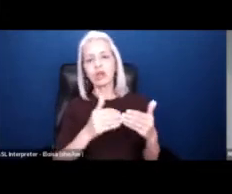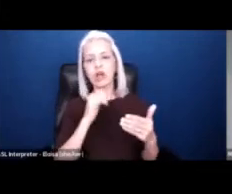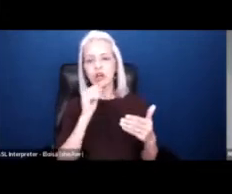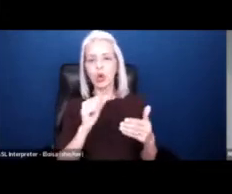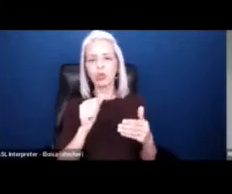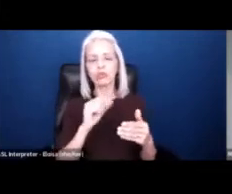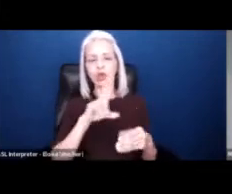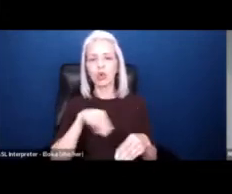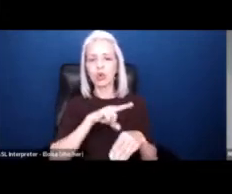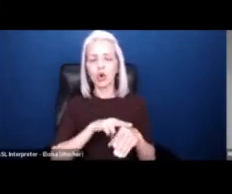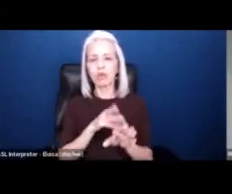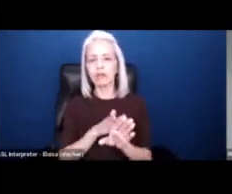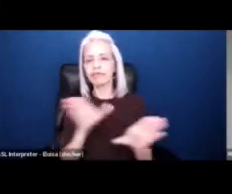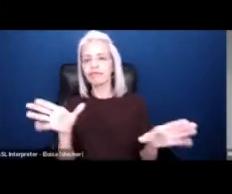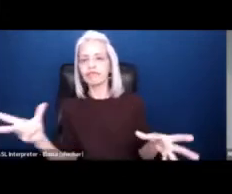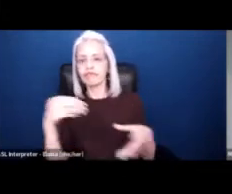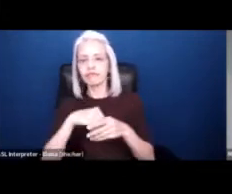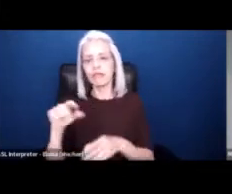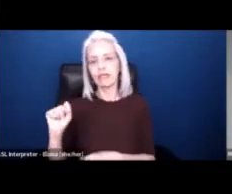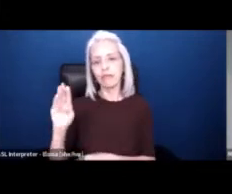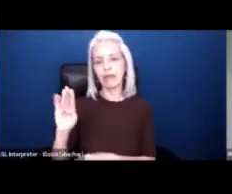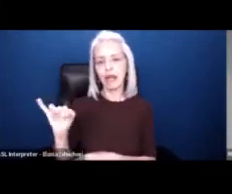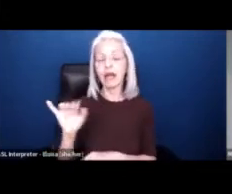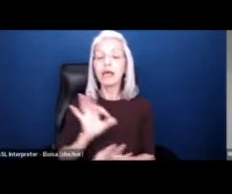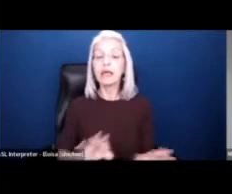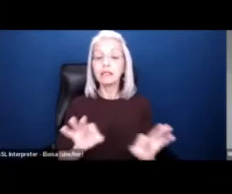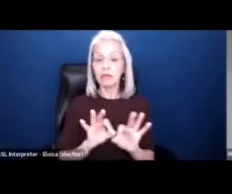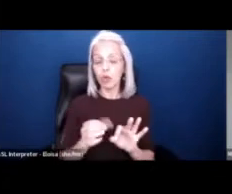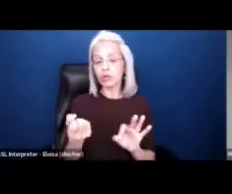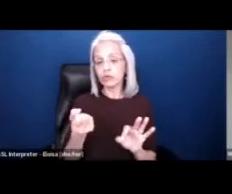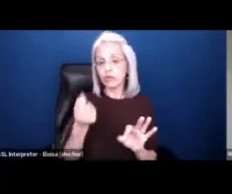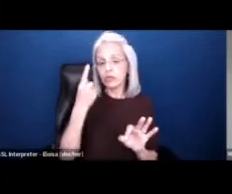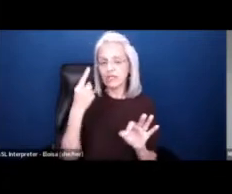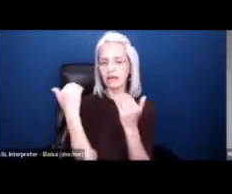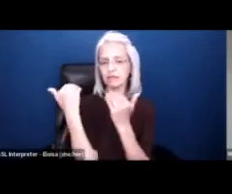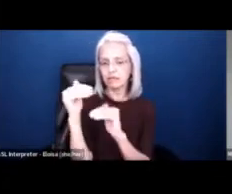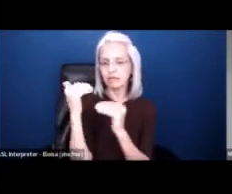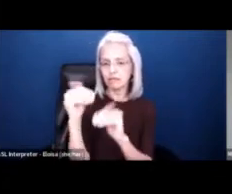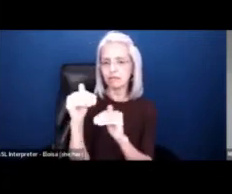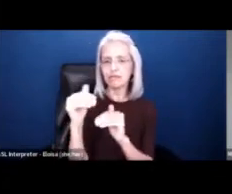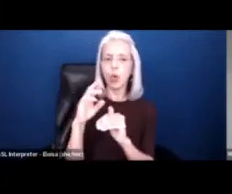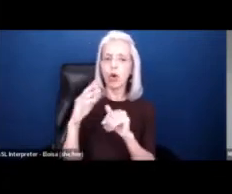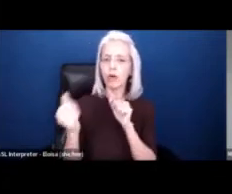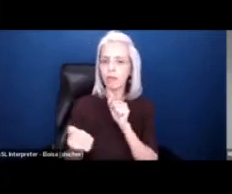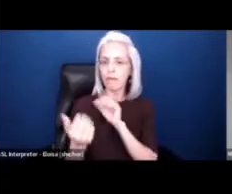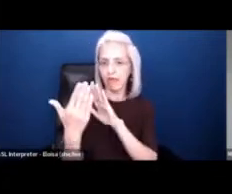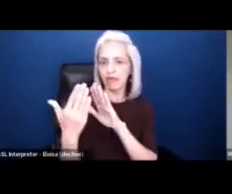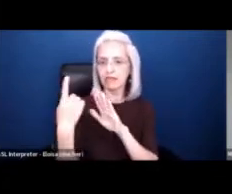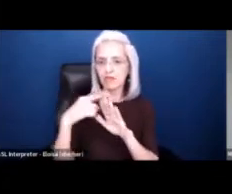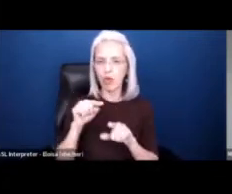with TBI, it is important to consider limitations of existing measures or methods for use with this population. We often